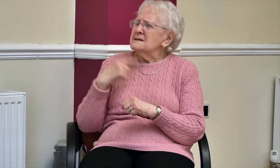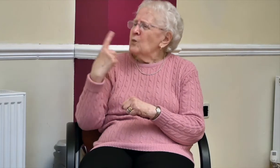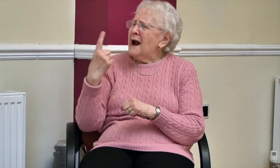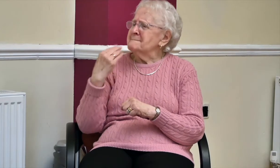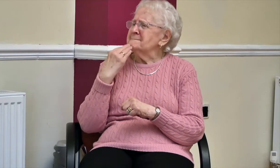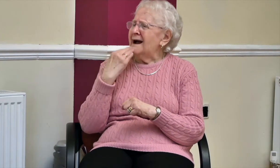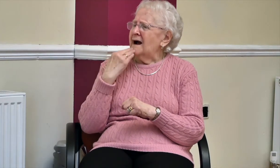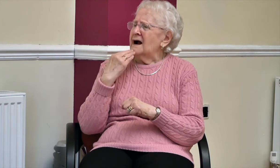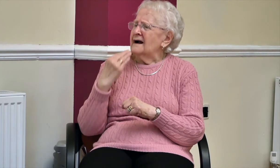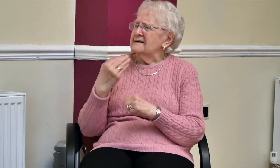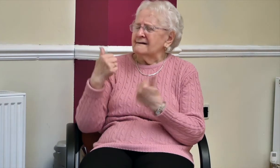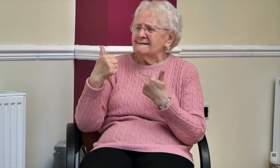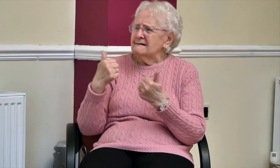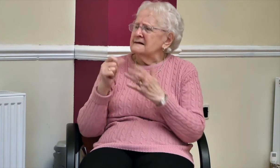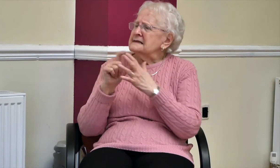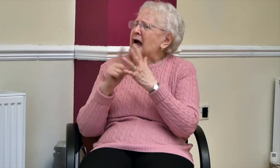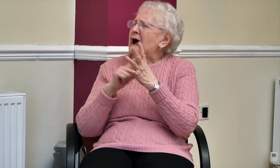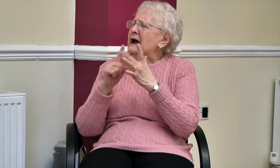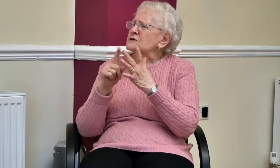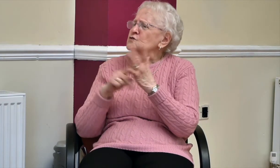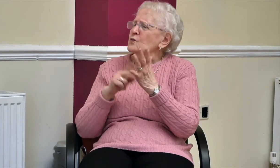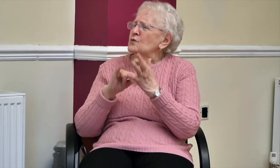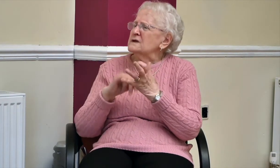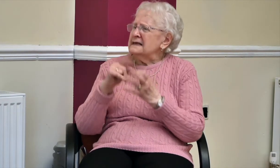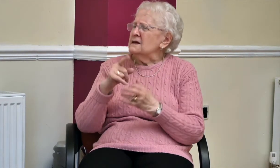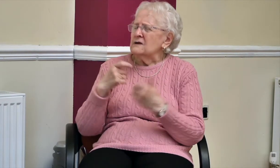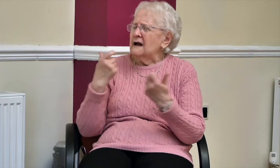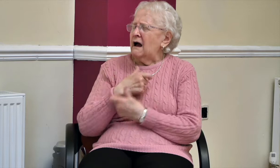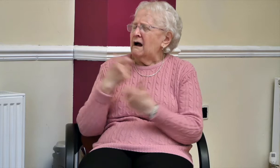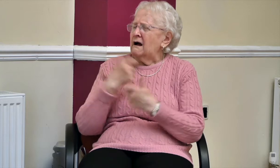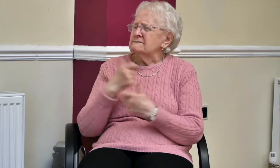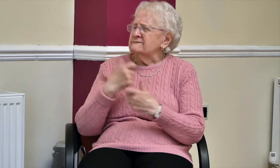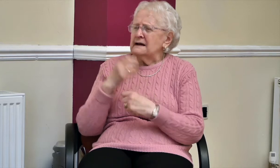There was one man, Dai Jones, he was a real laugh.